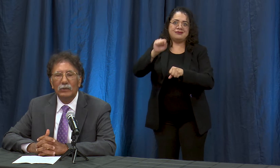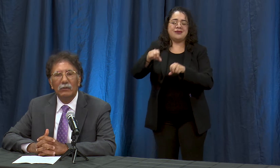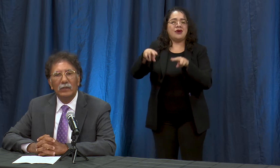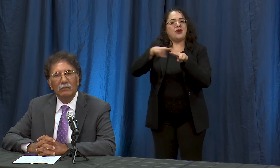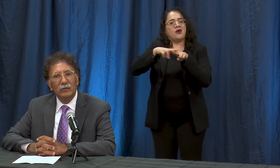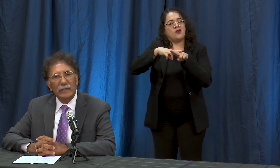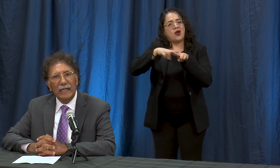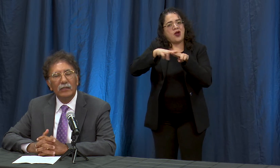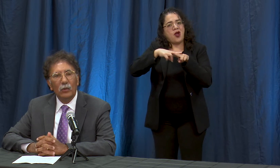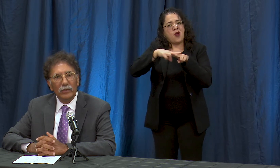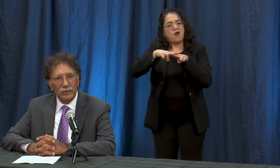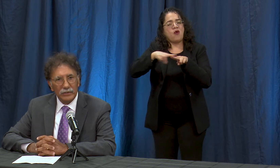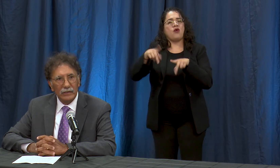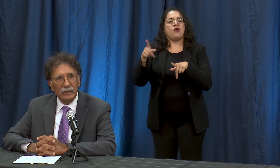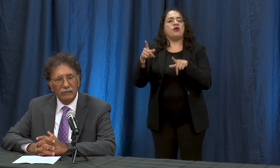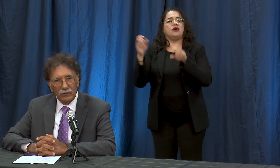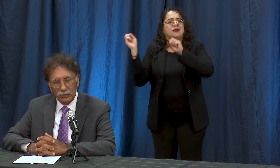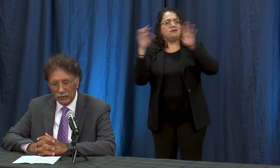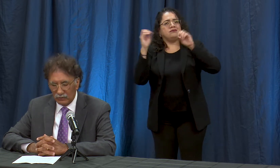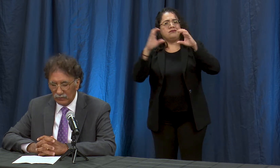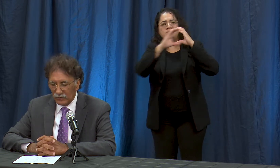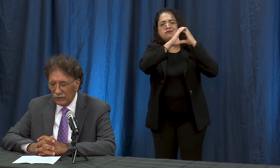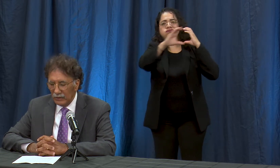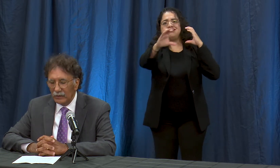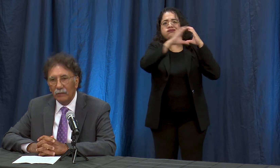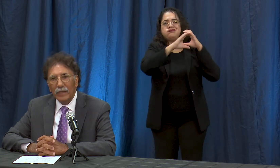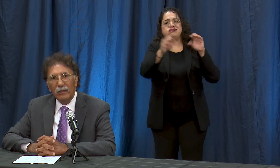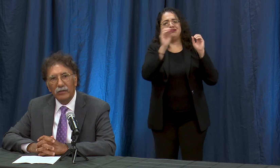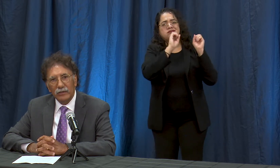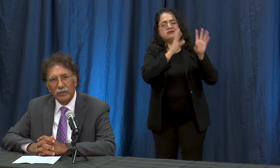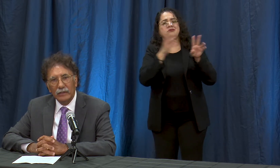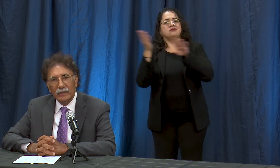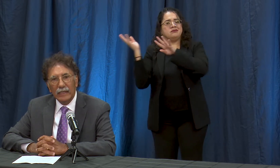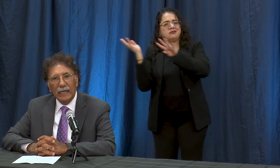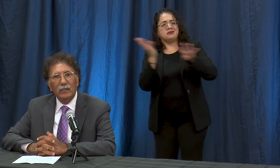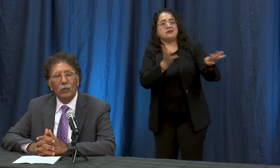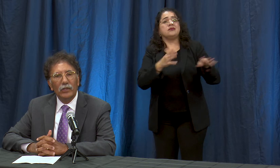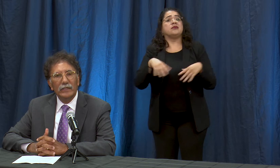1 railroads and the workers of those railroads, the Mariners, and the workers